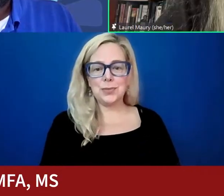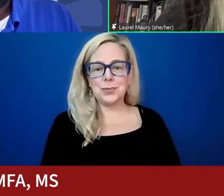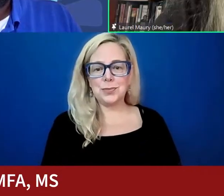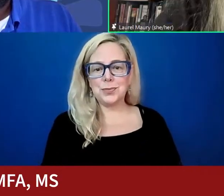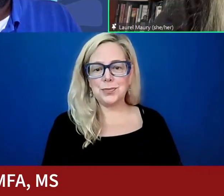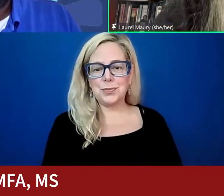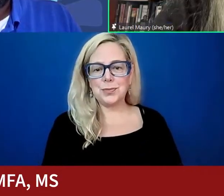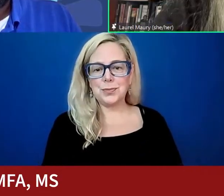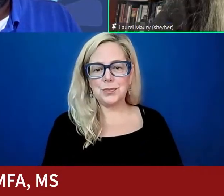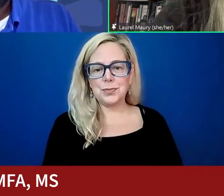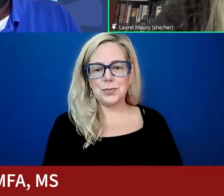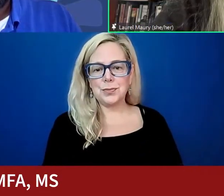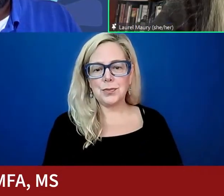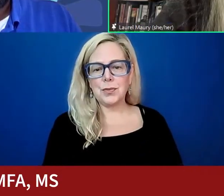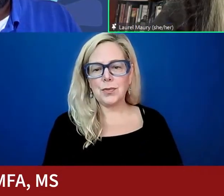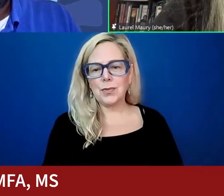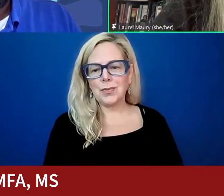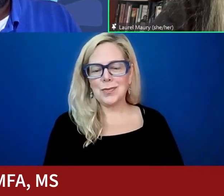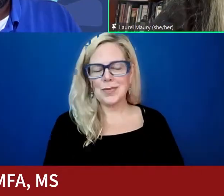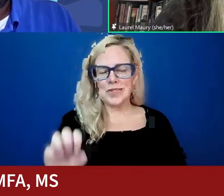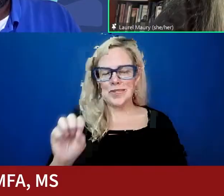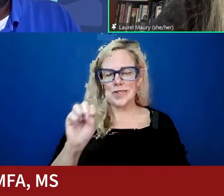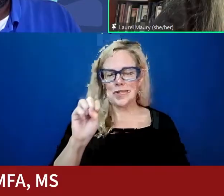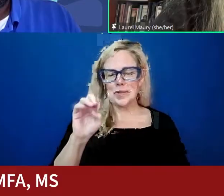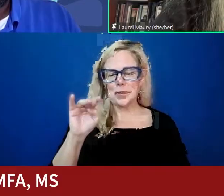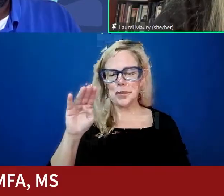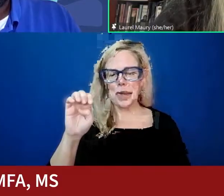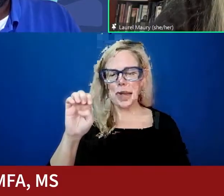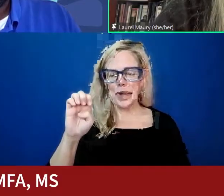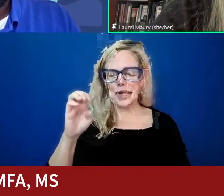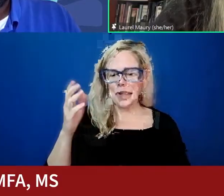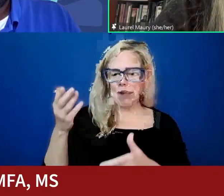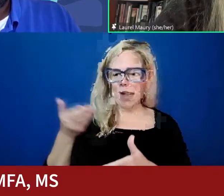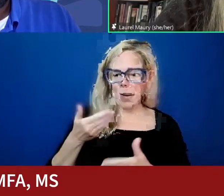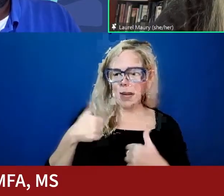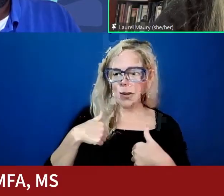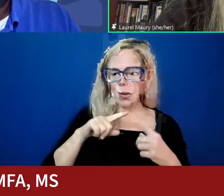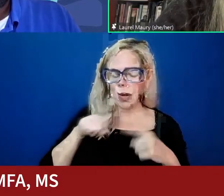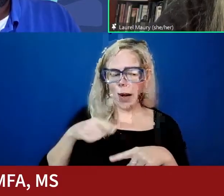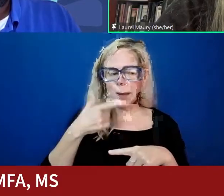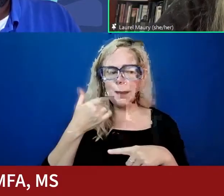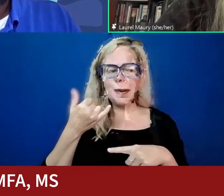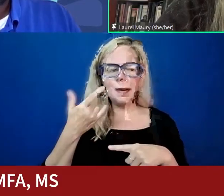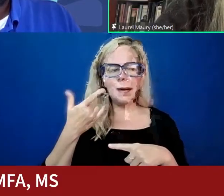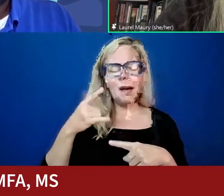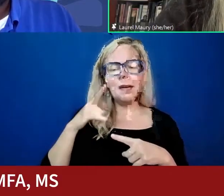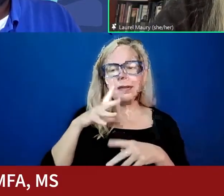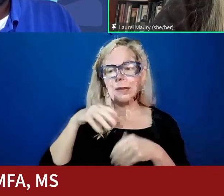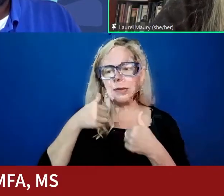degree at Hopkins because they are rather terrible towards me and towards disabled people in general.